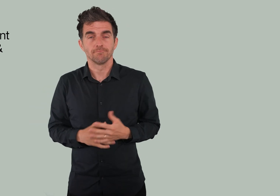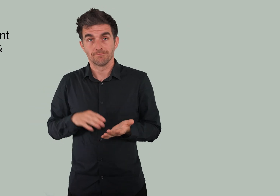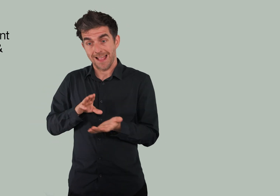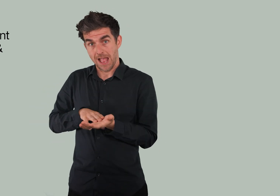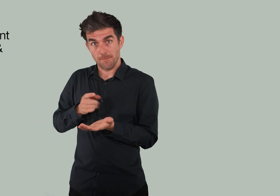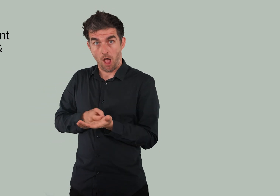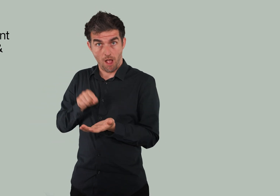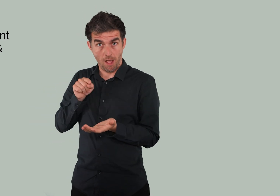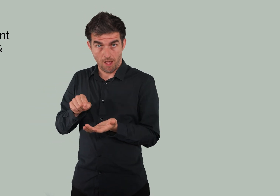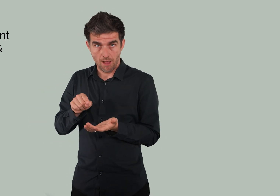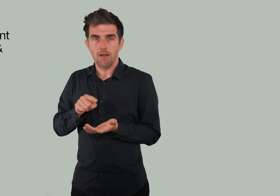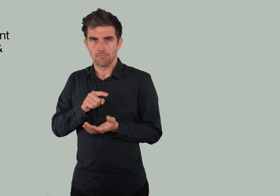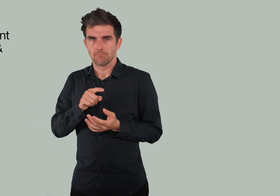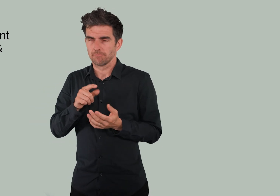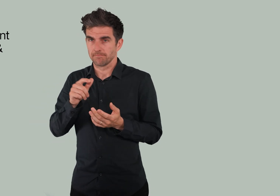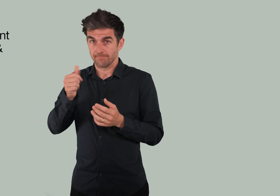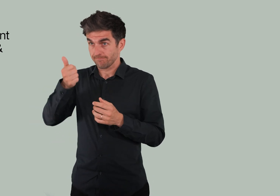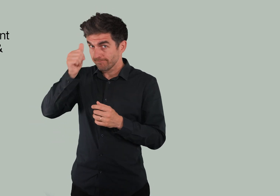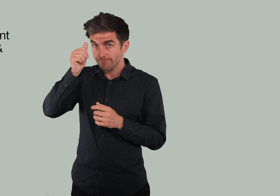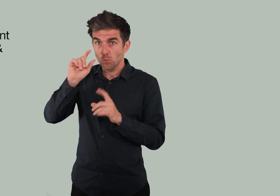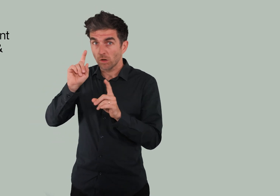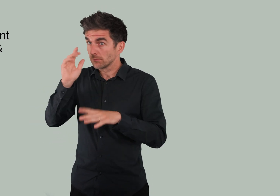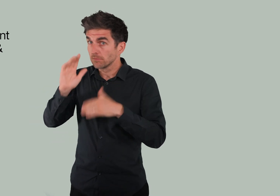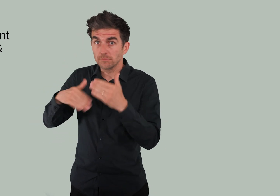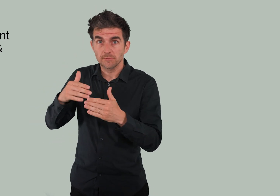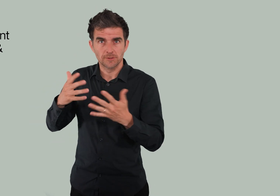6.64 As with MRs, applicants have a limited